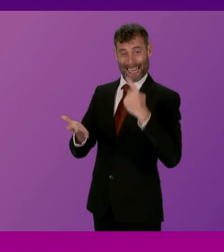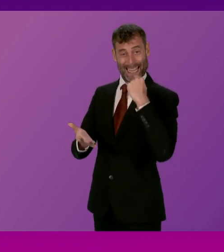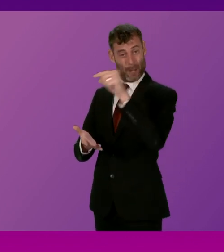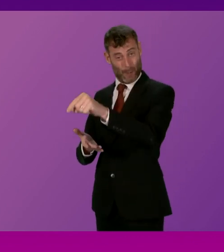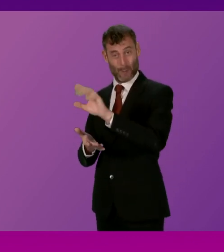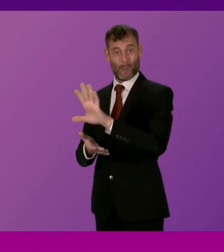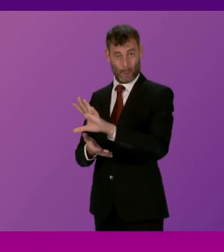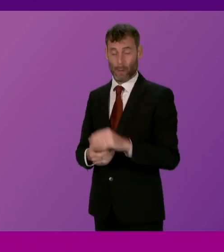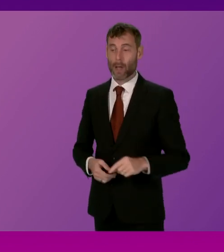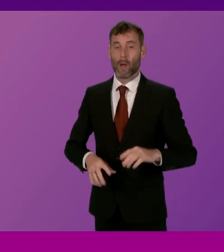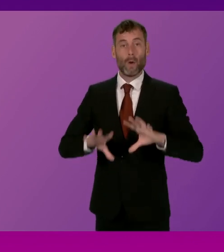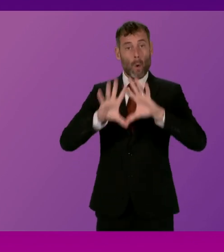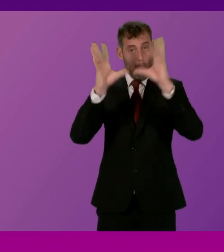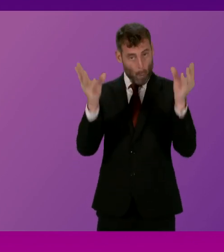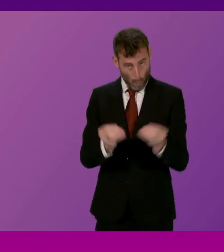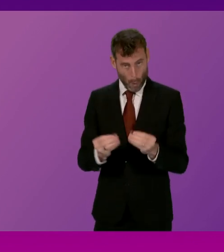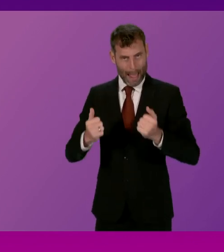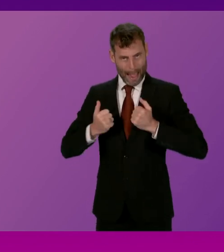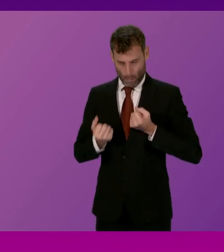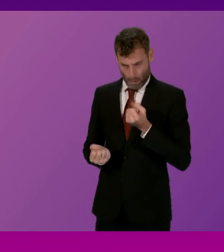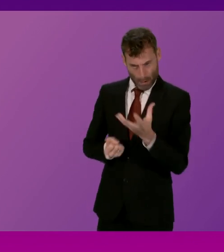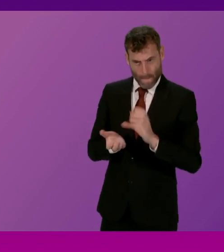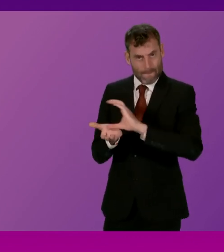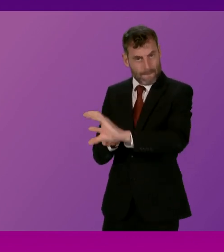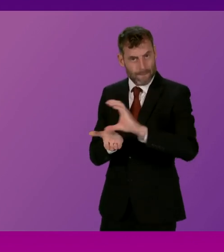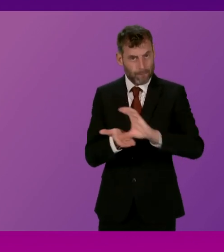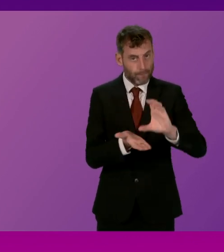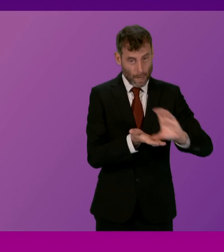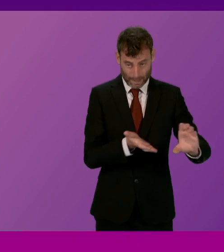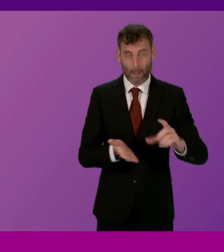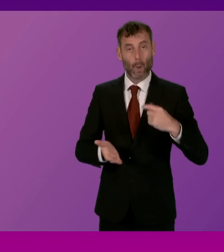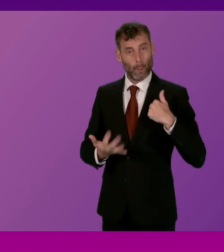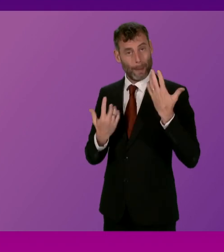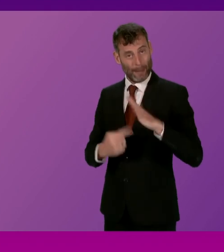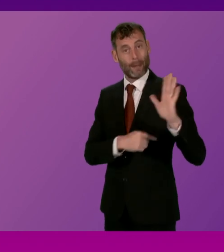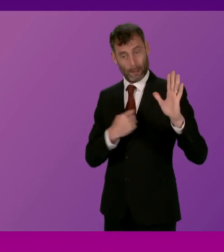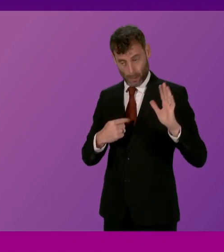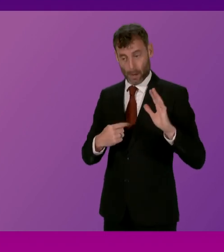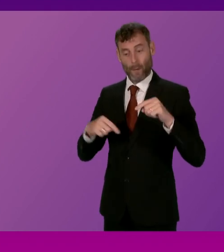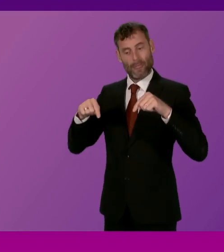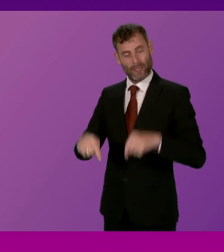funded organisation will continue to receive the funding that it was expecting this financial year.